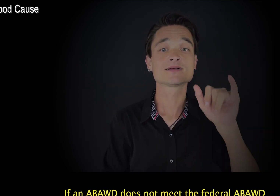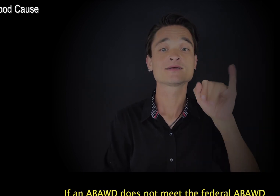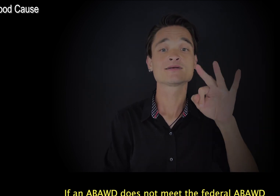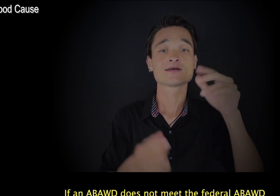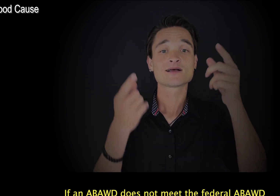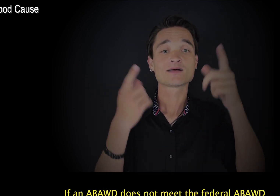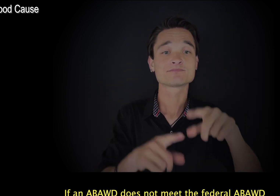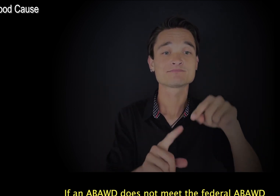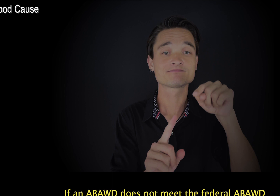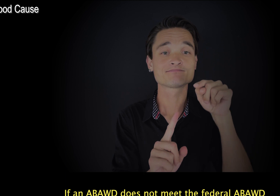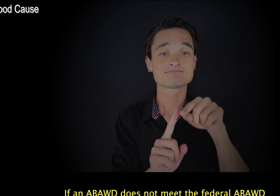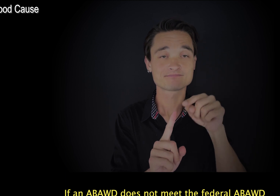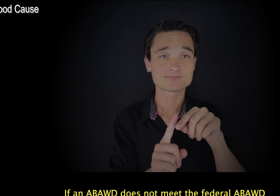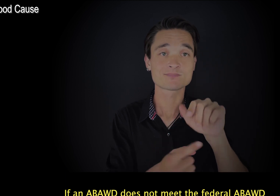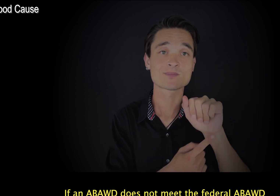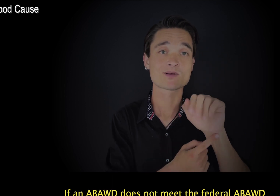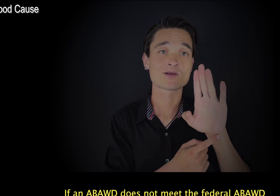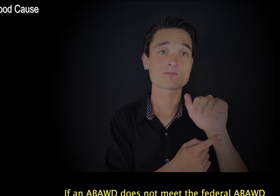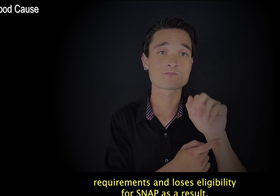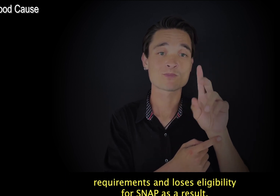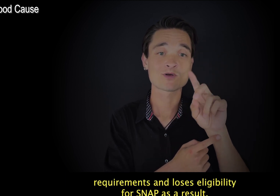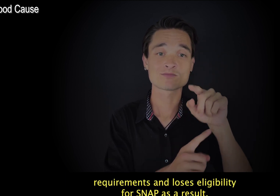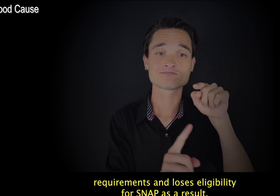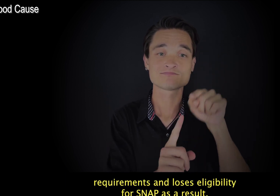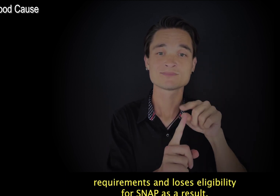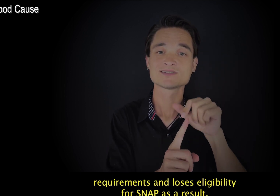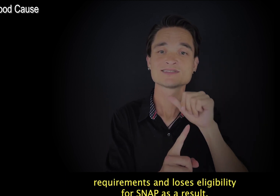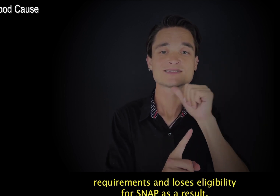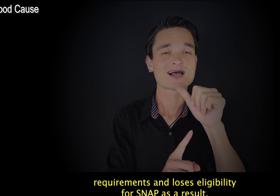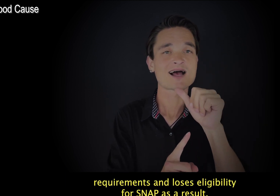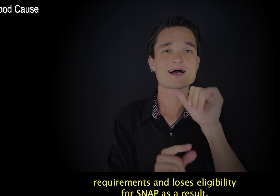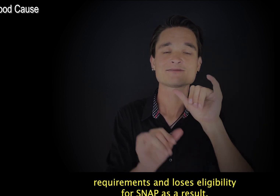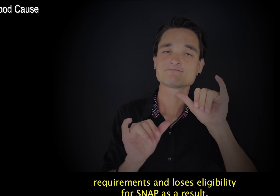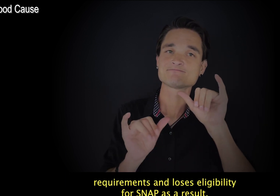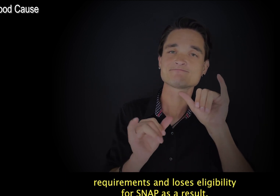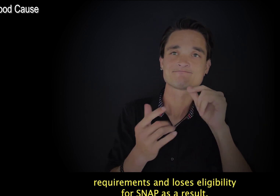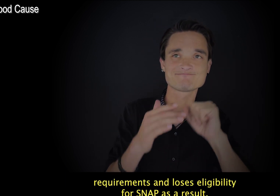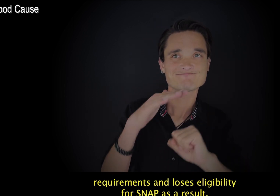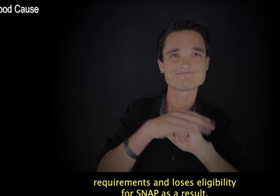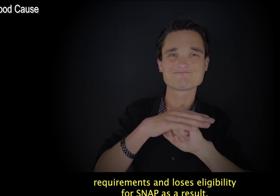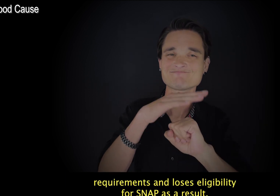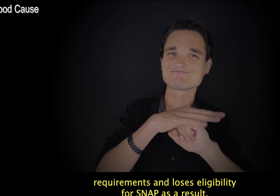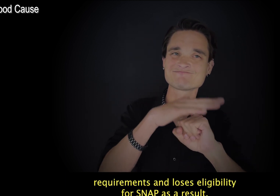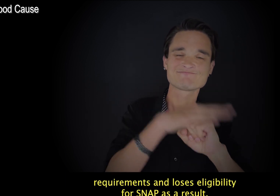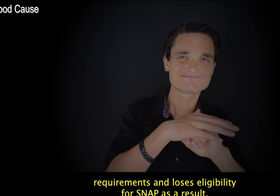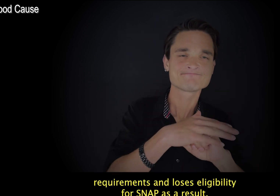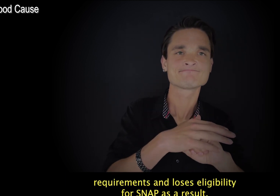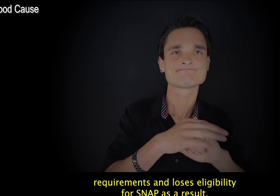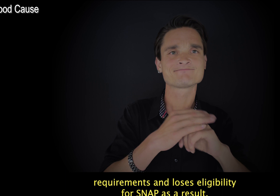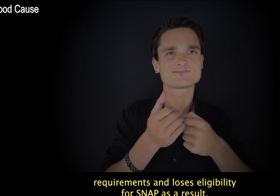If an ABAWD does not meet the federal ABAWD requirements and loses eligibility for SNAP as a result,